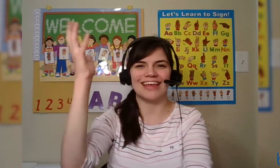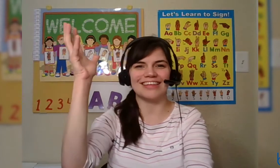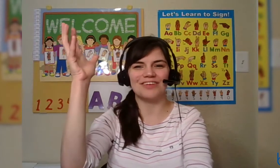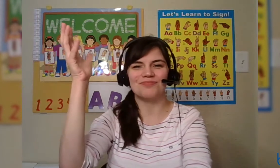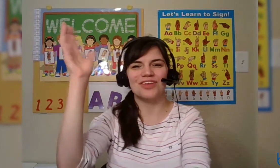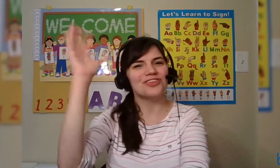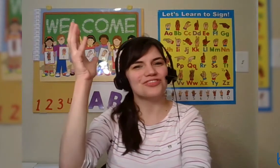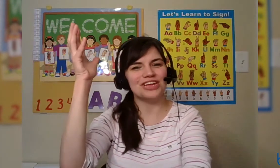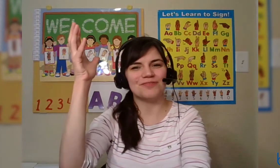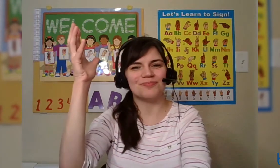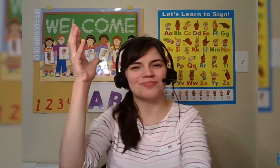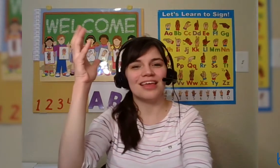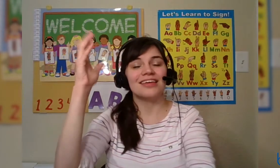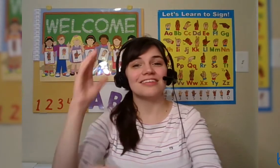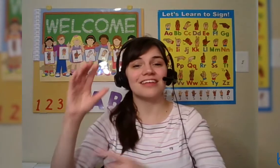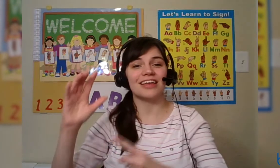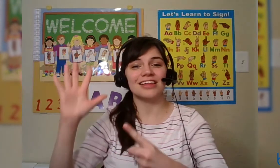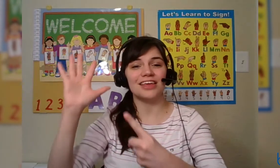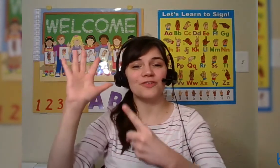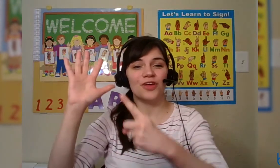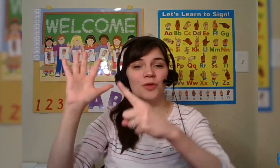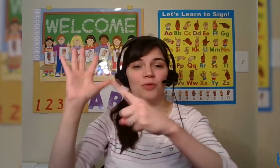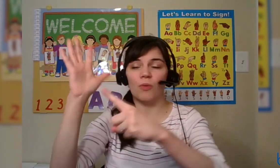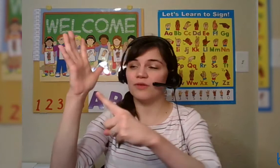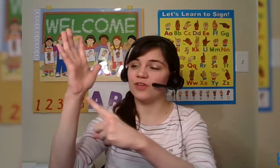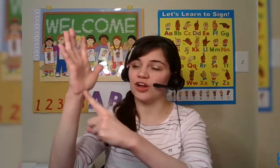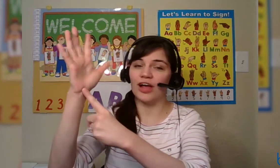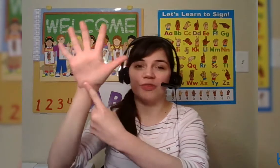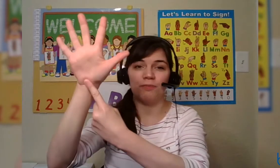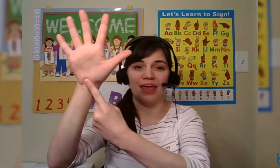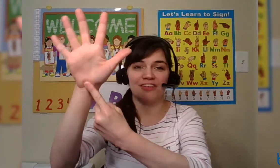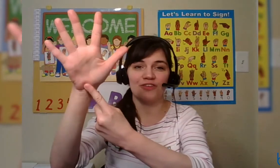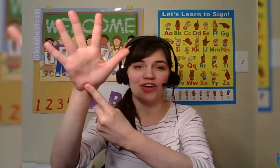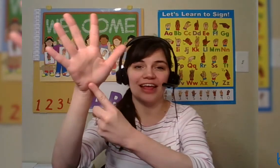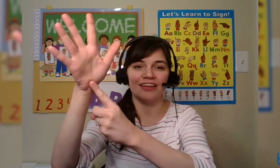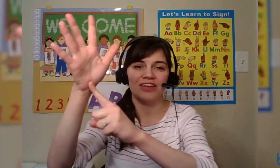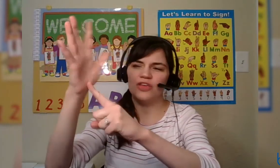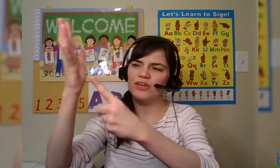slightly: tree. To sign leaf, put one finger at the base of your hand. You can